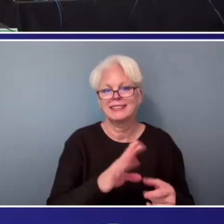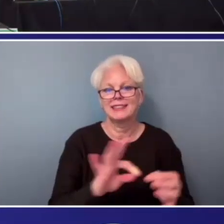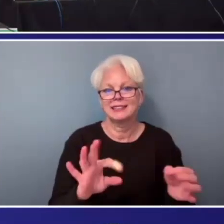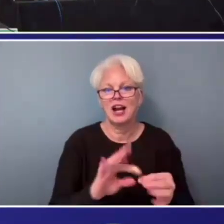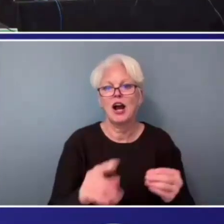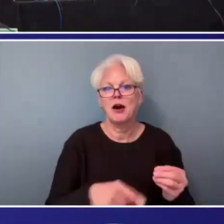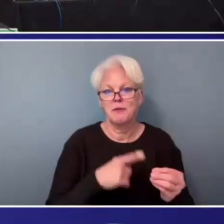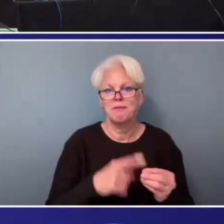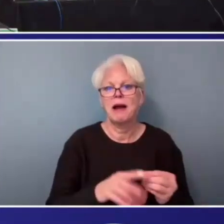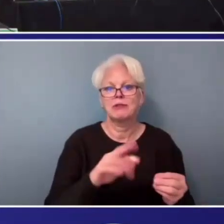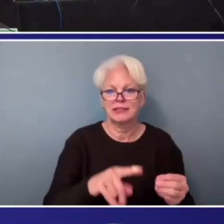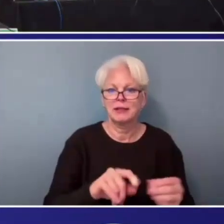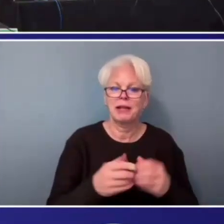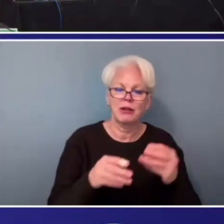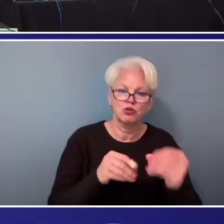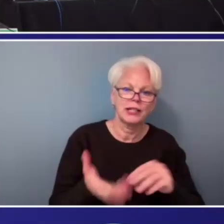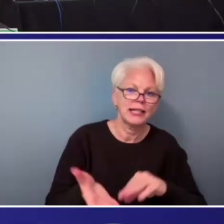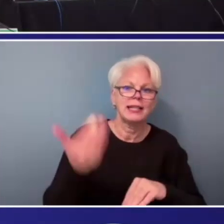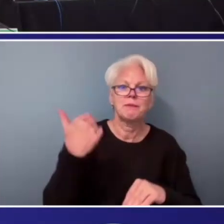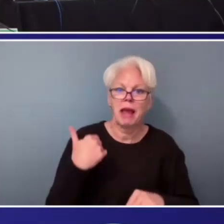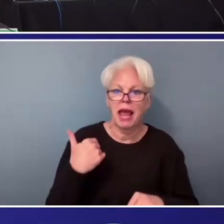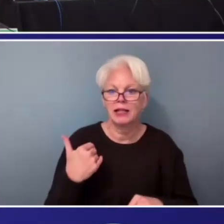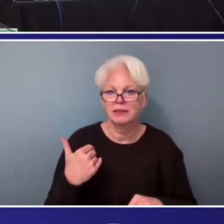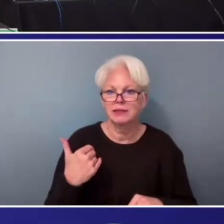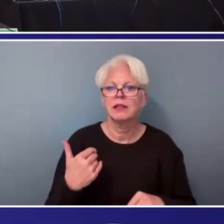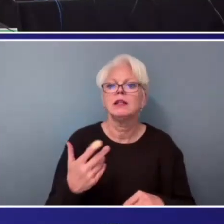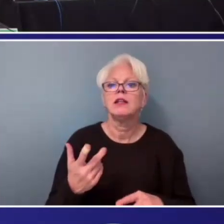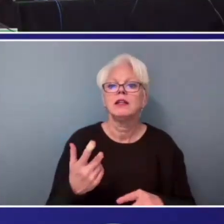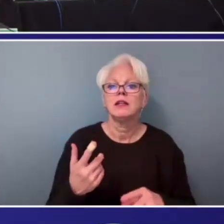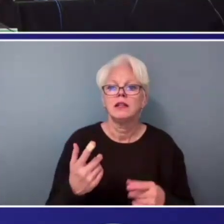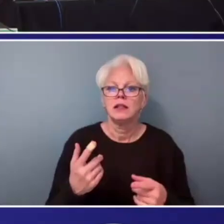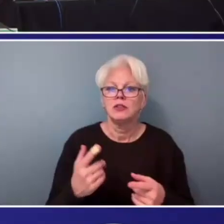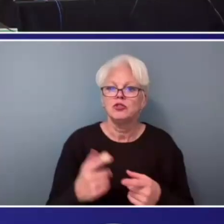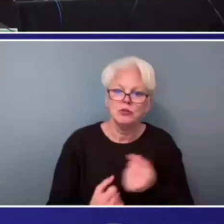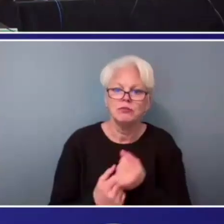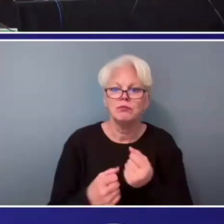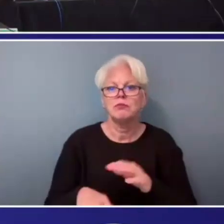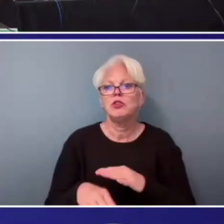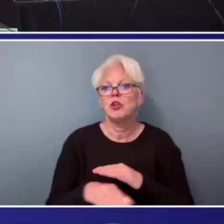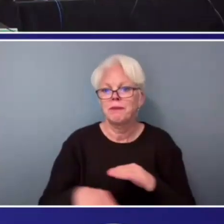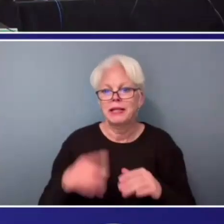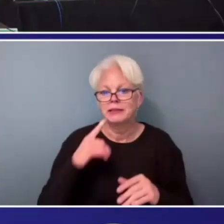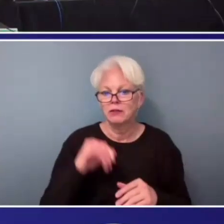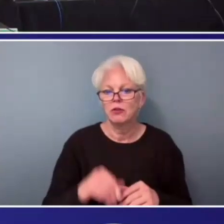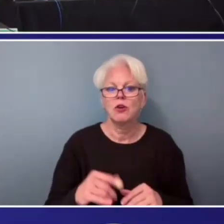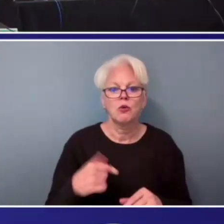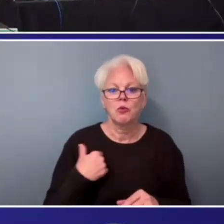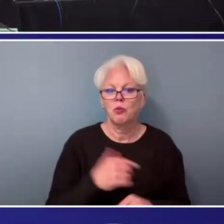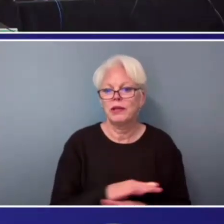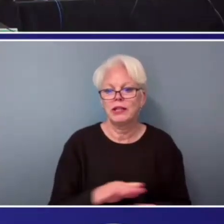they've been treated in the past to substantiate your basis on them. We don't have a position that they're not